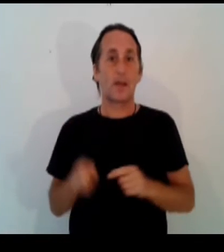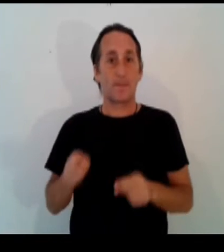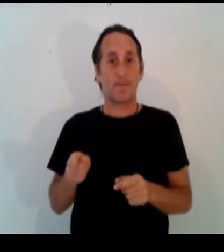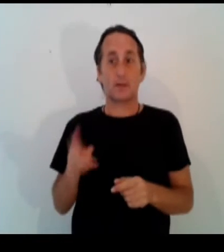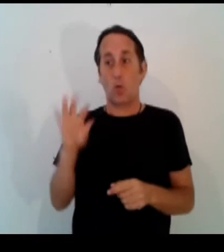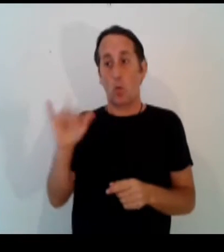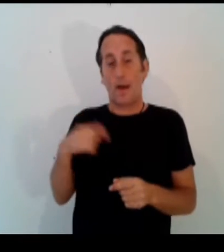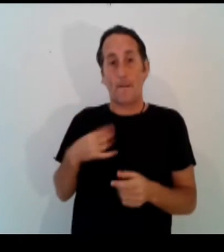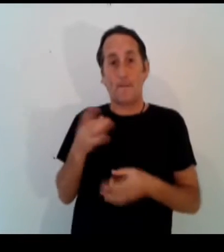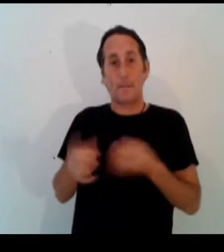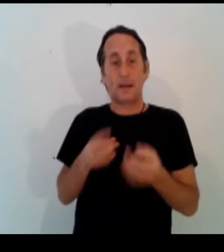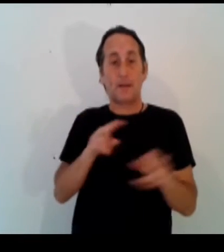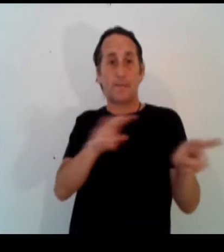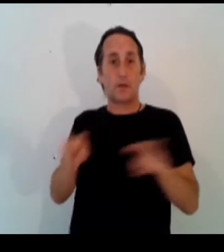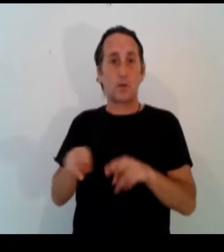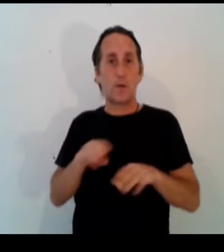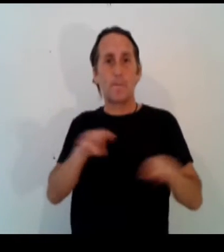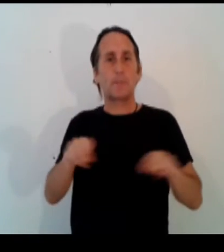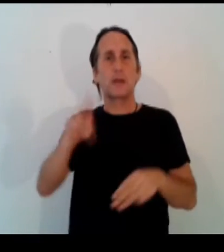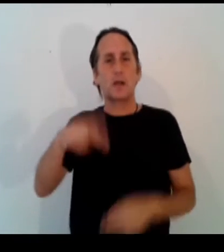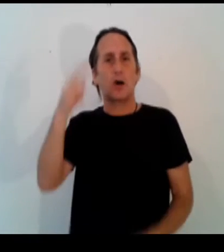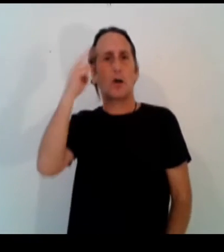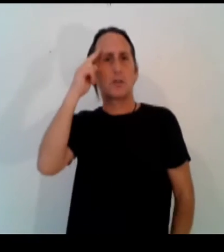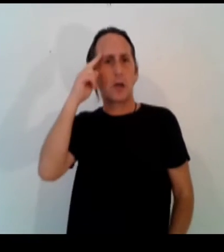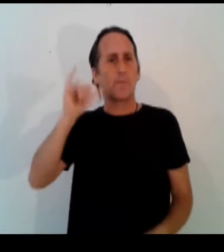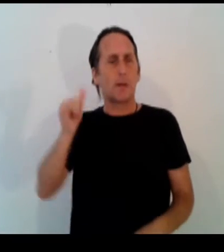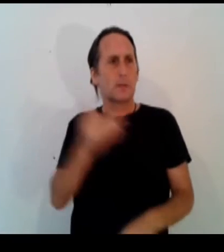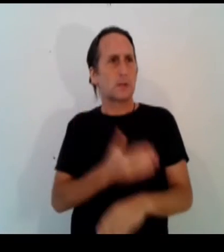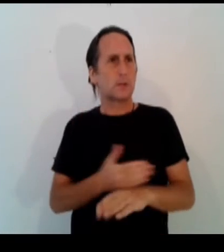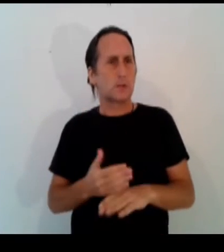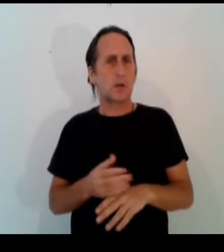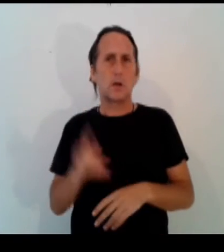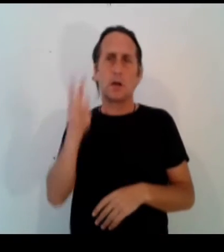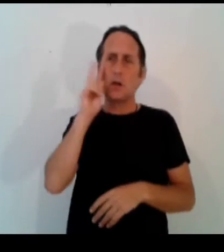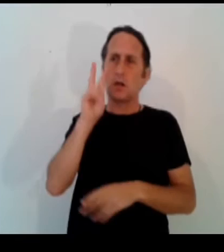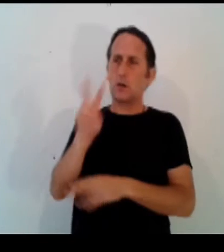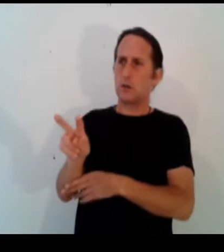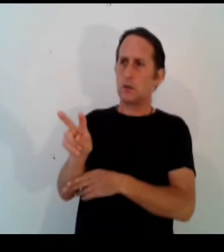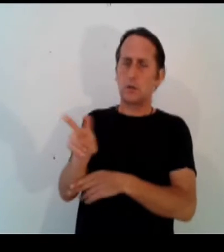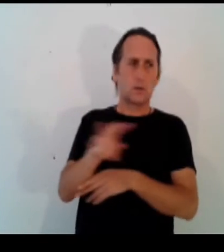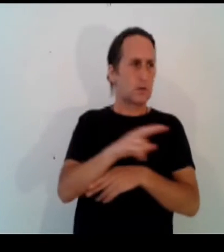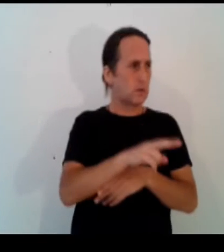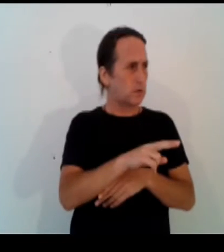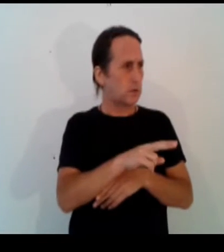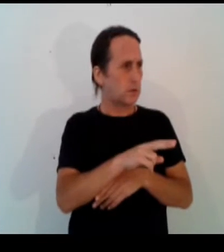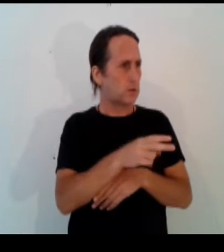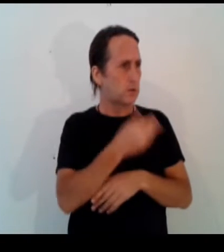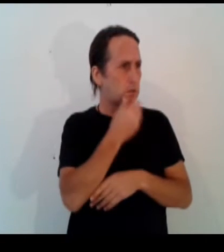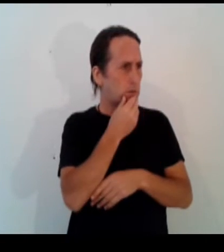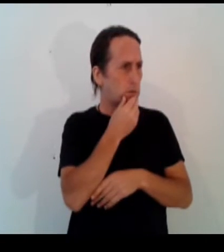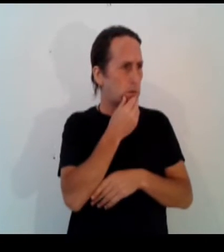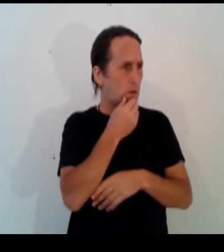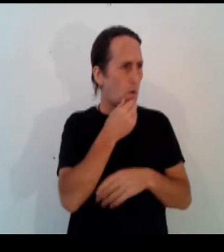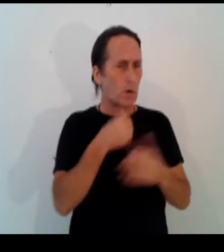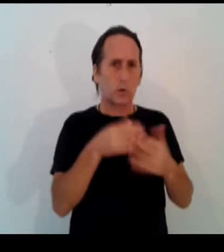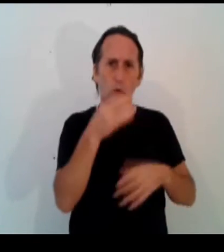So thats why I'm making this video so people can start to understand and maybe start looking at what people are saying